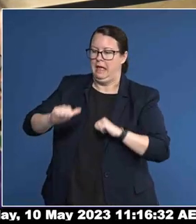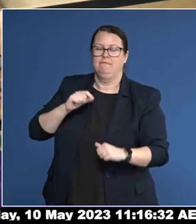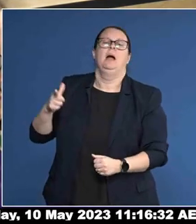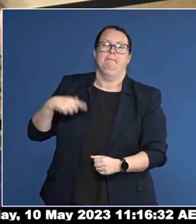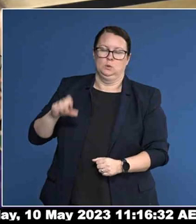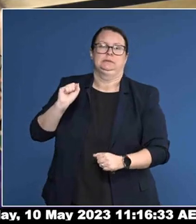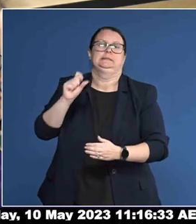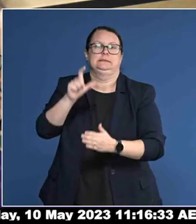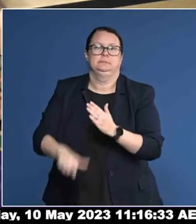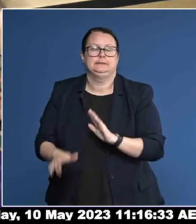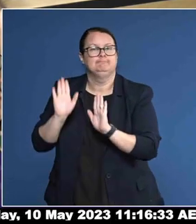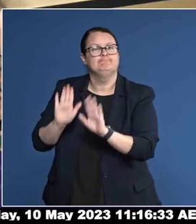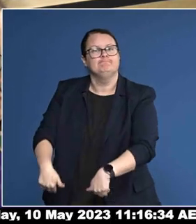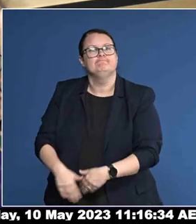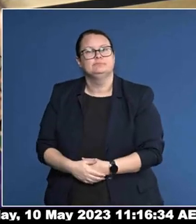disability? MS STEVENSON: No, I - I reject that.